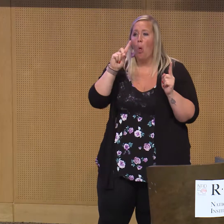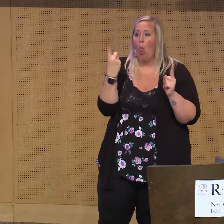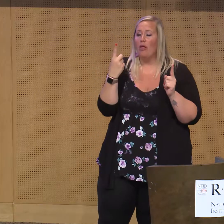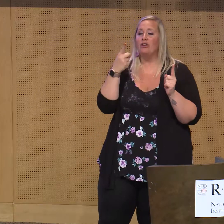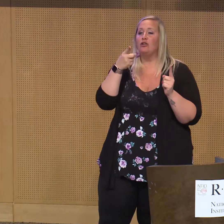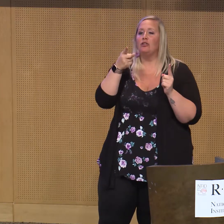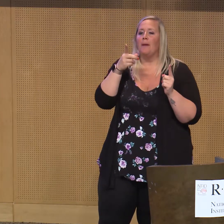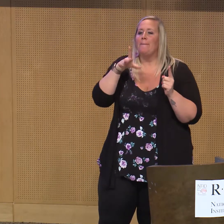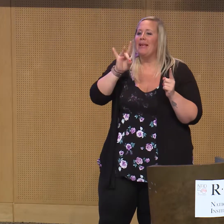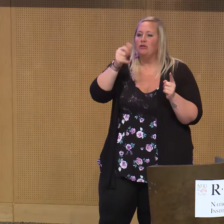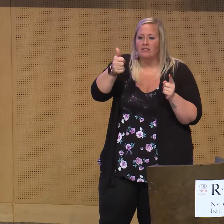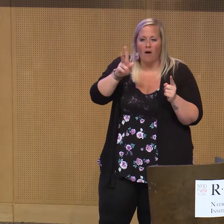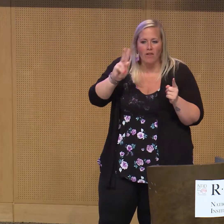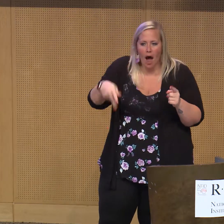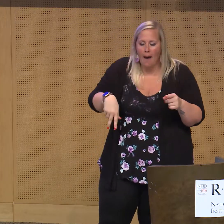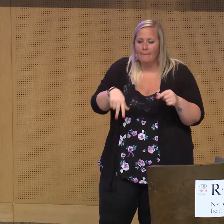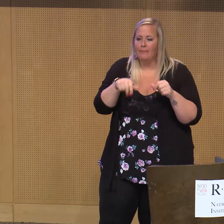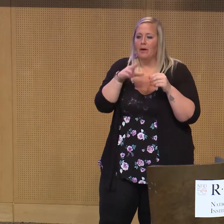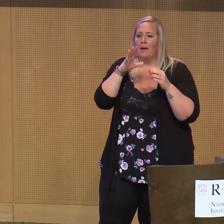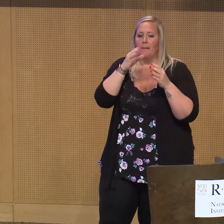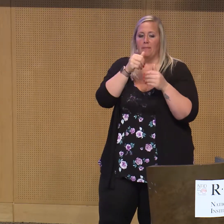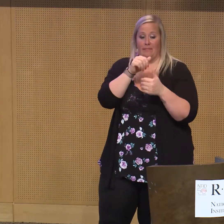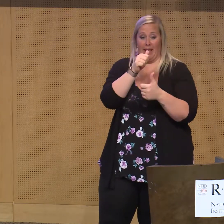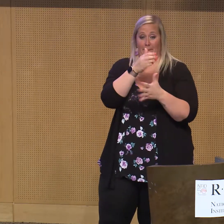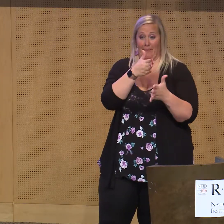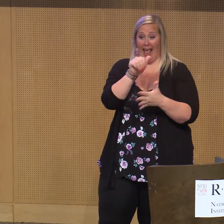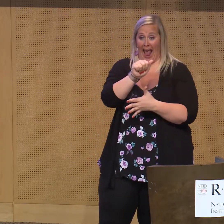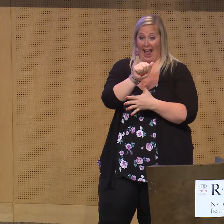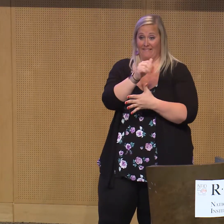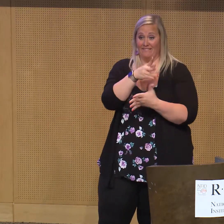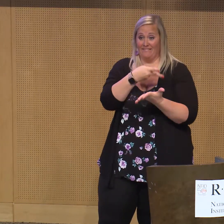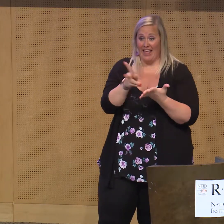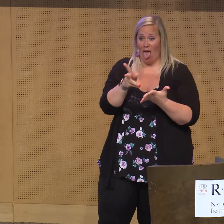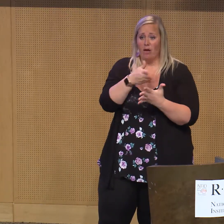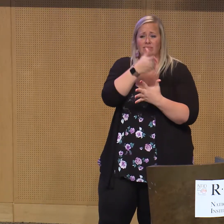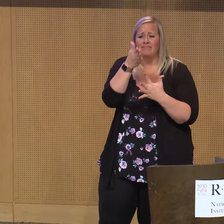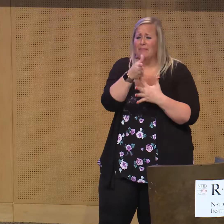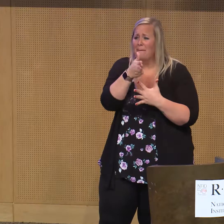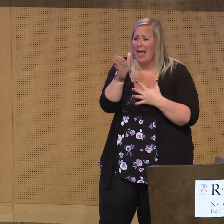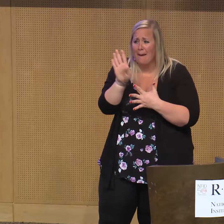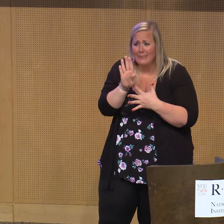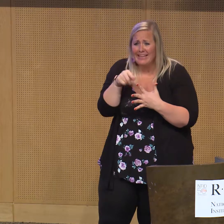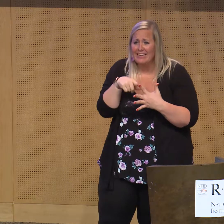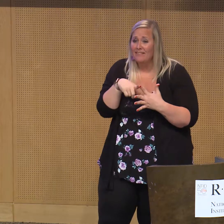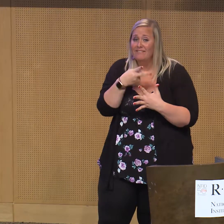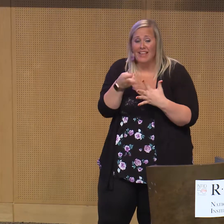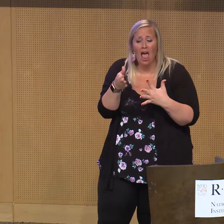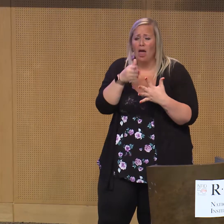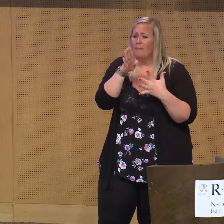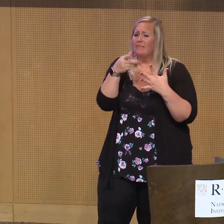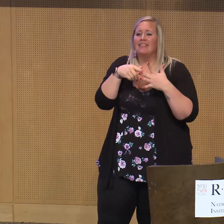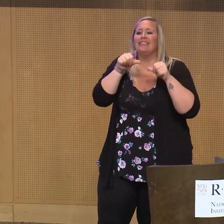You may fail, but you just need to pick yourself up and keep going. If plan "A" fails, then go to plan "B."